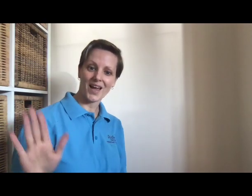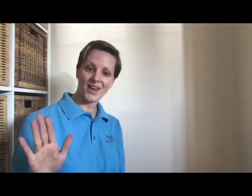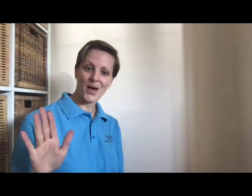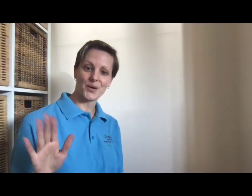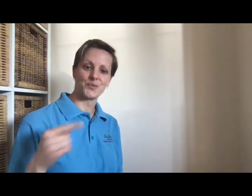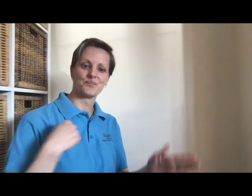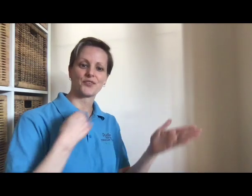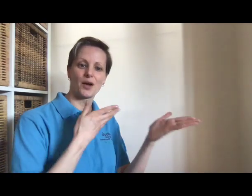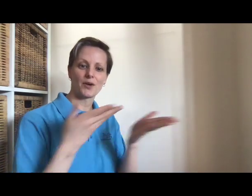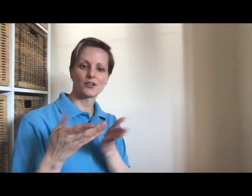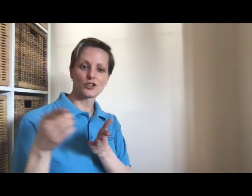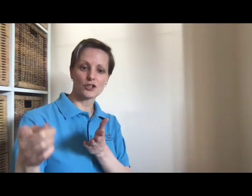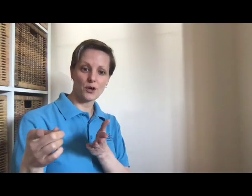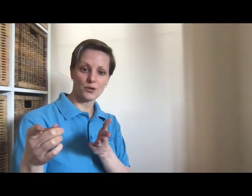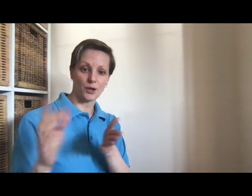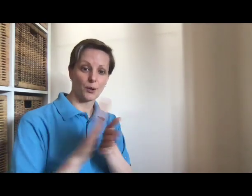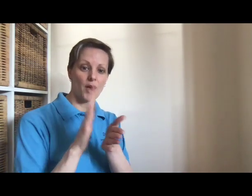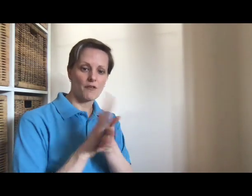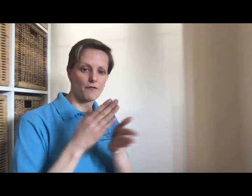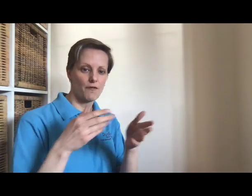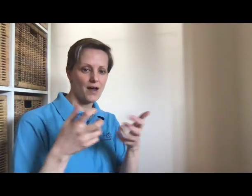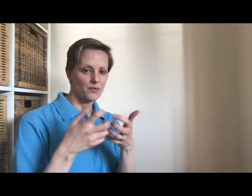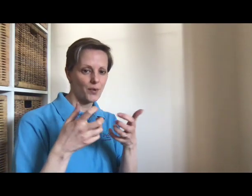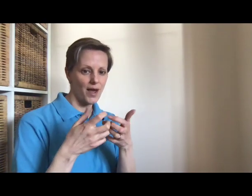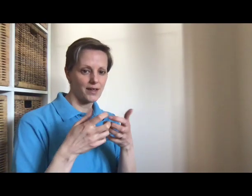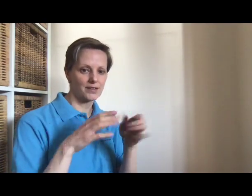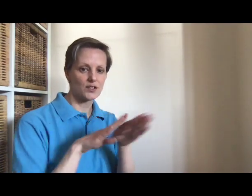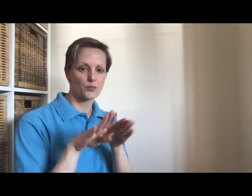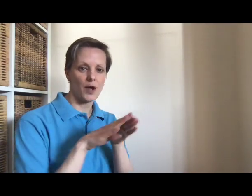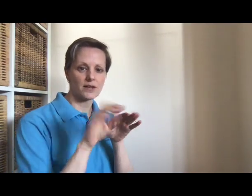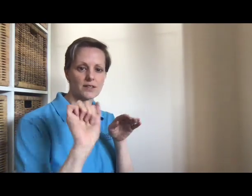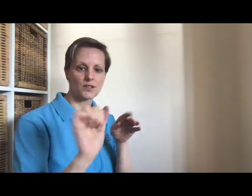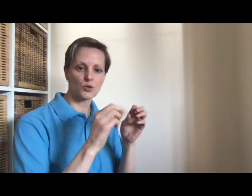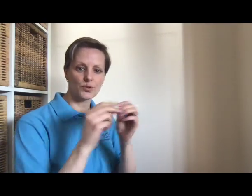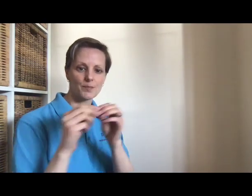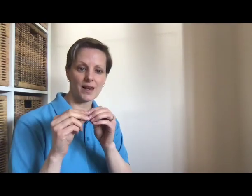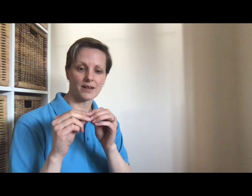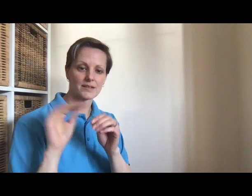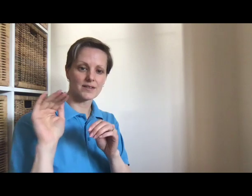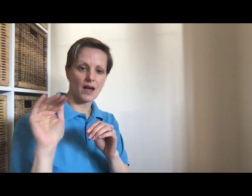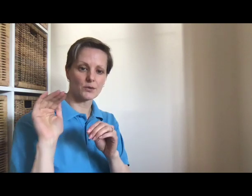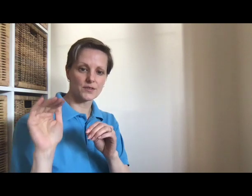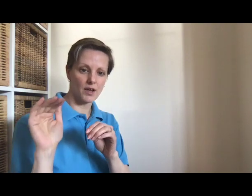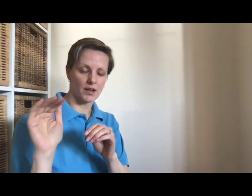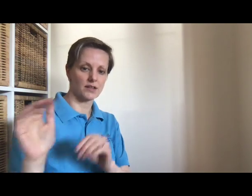Hello. I'm going to show you fun ways to practise your spellings outside.